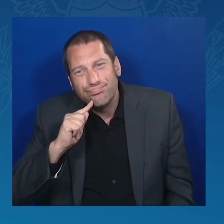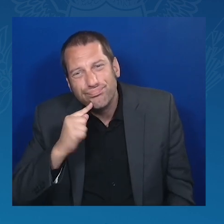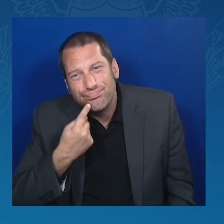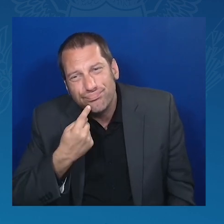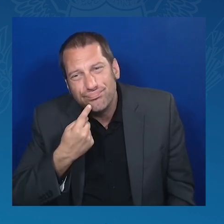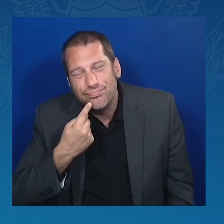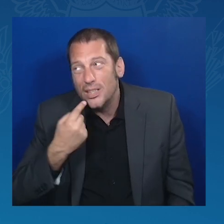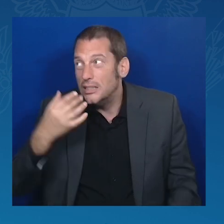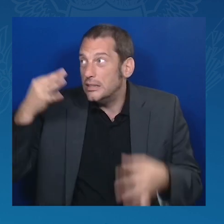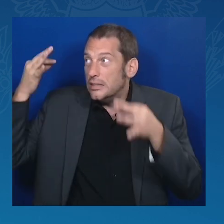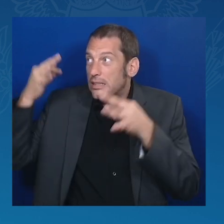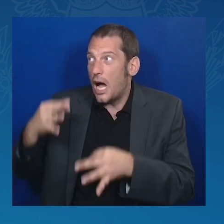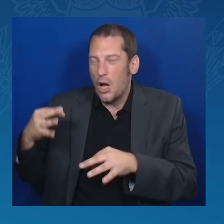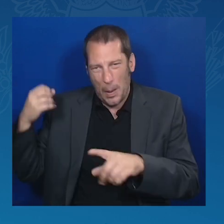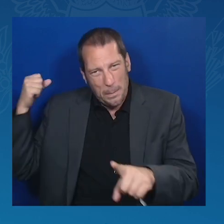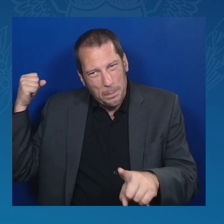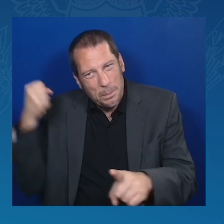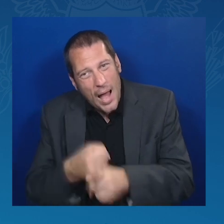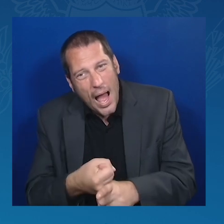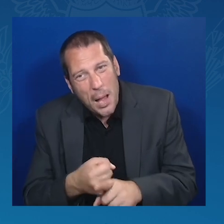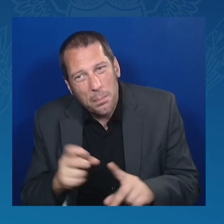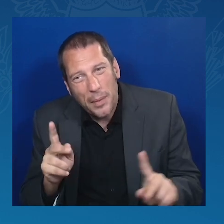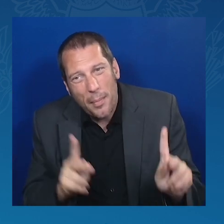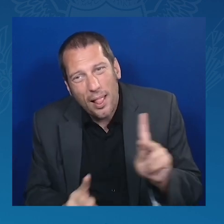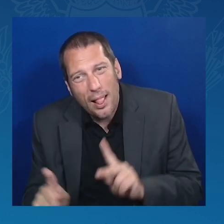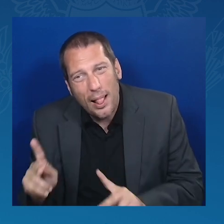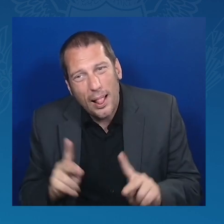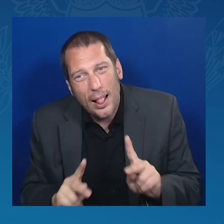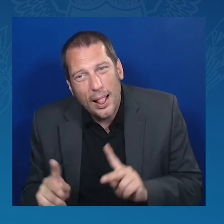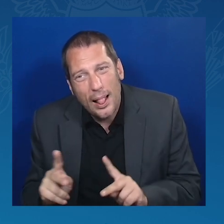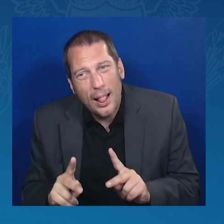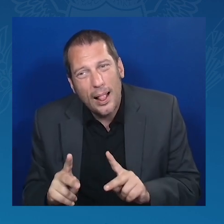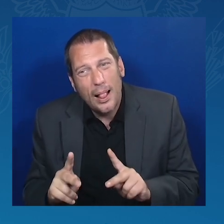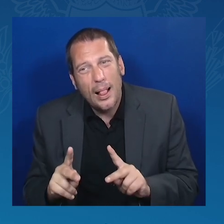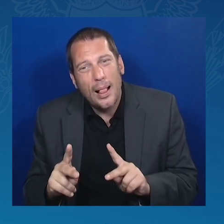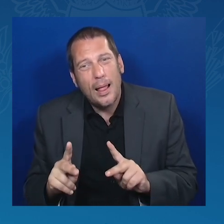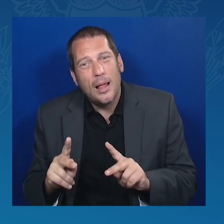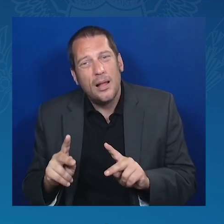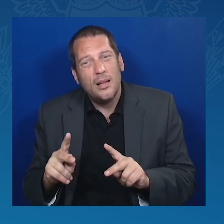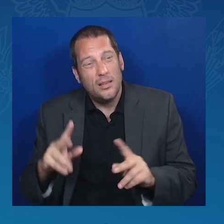And it includes that health care clinics have had to close,